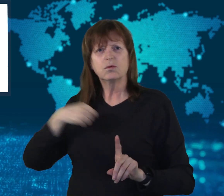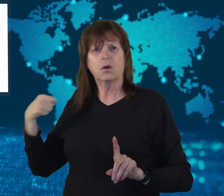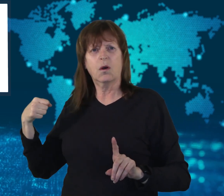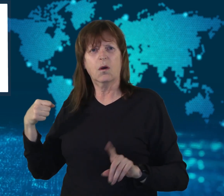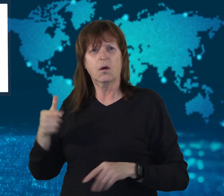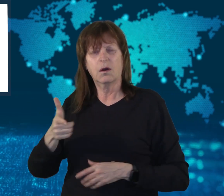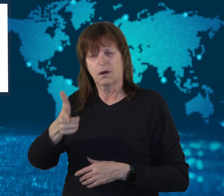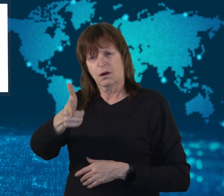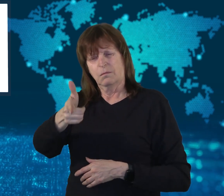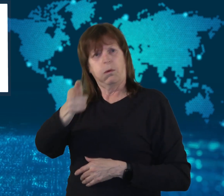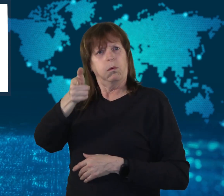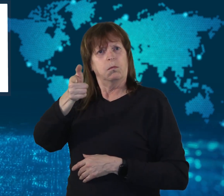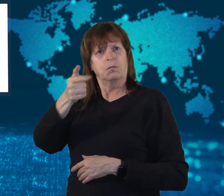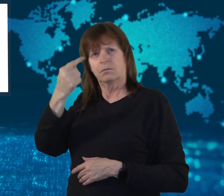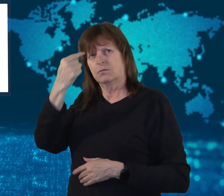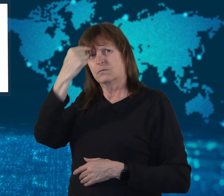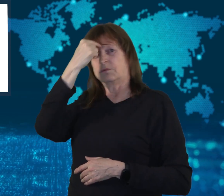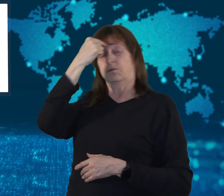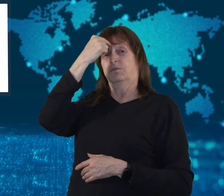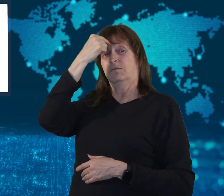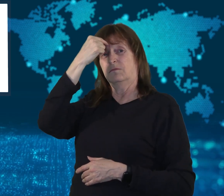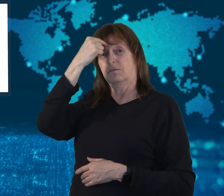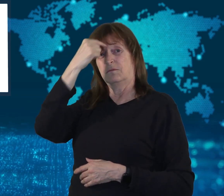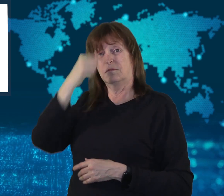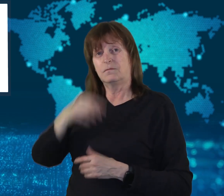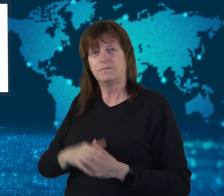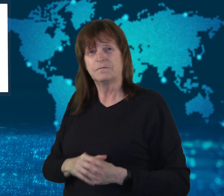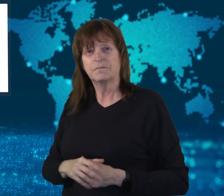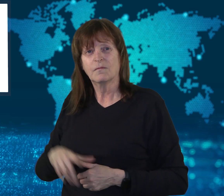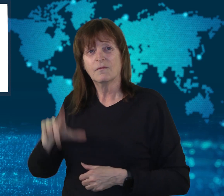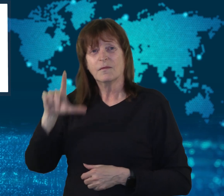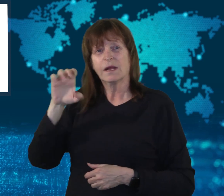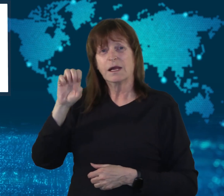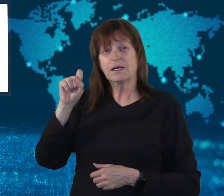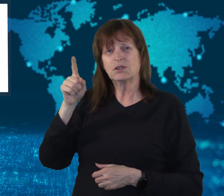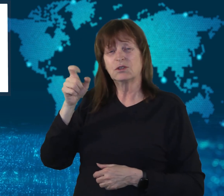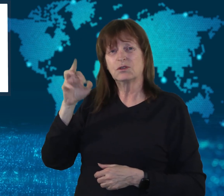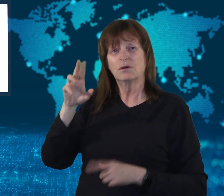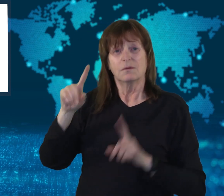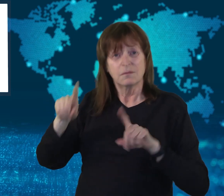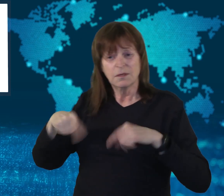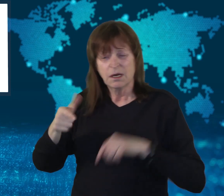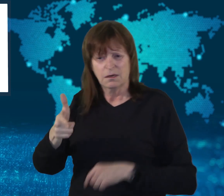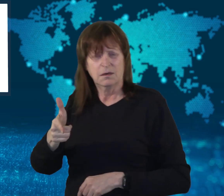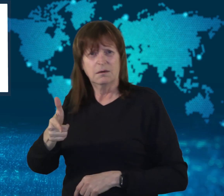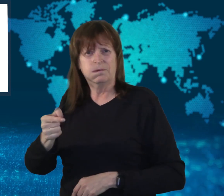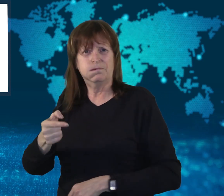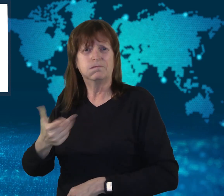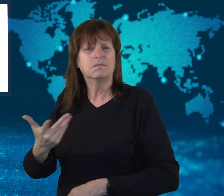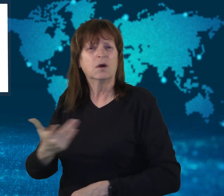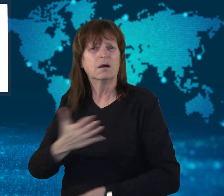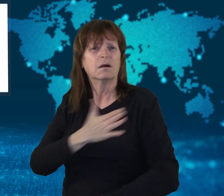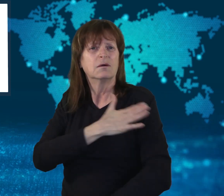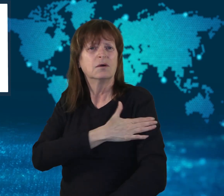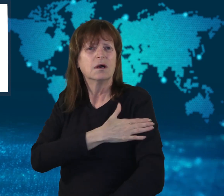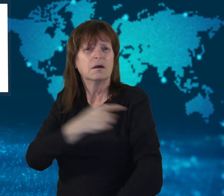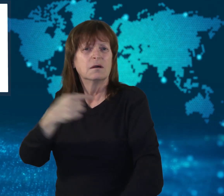Lester did not give Yari a chance to explain why he had rung the bell.